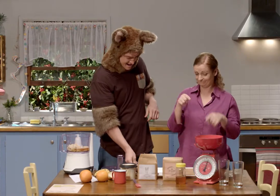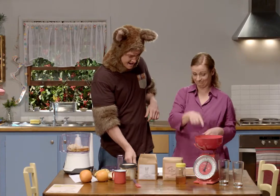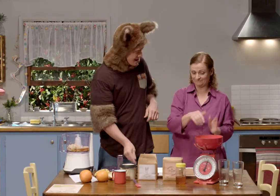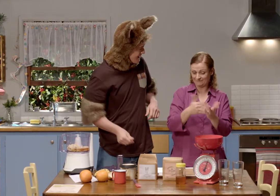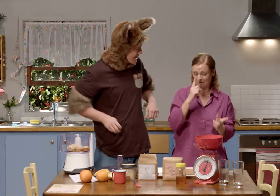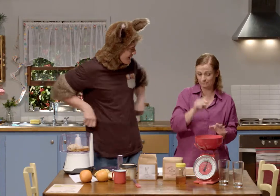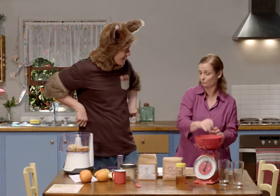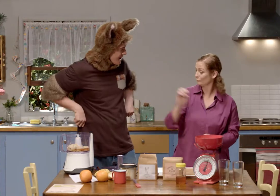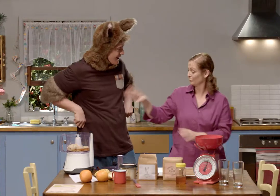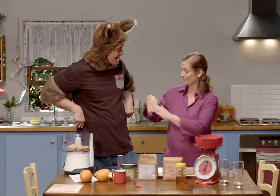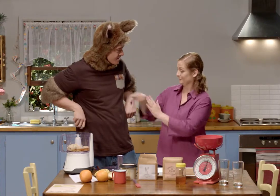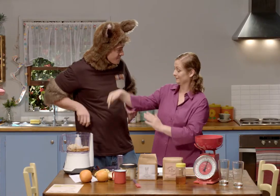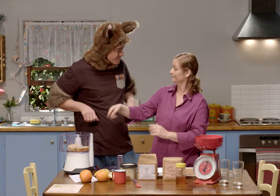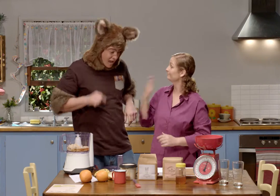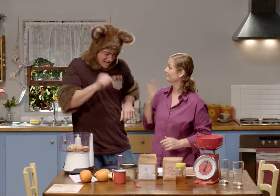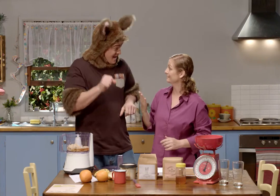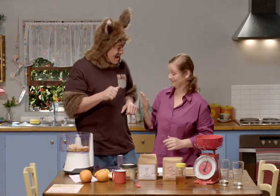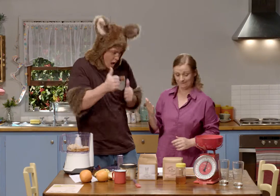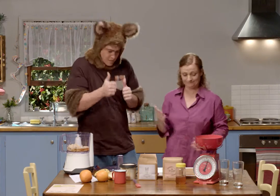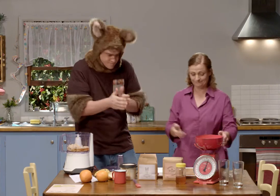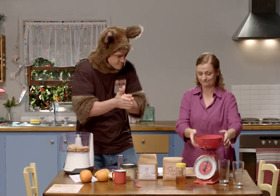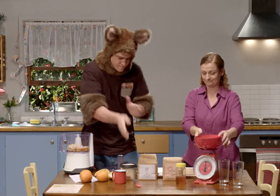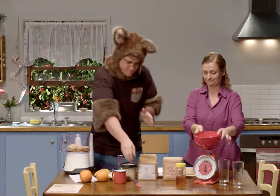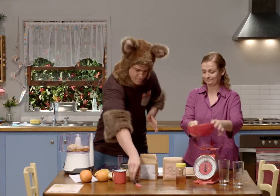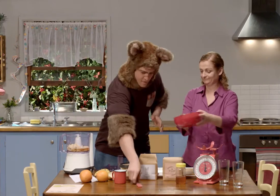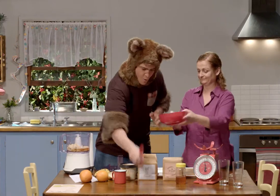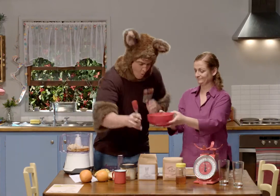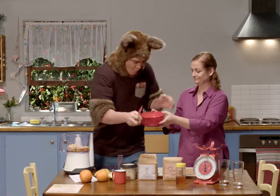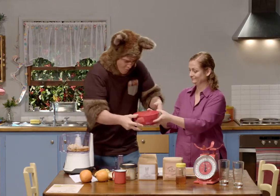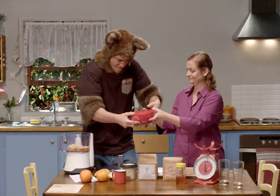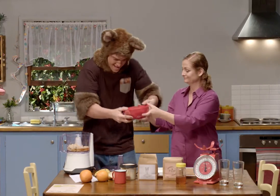Great, now we need to put that in the blender. Okay.